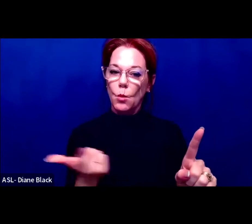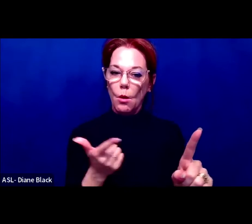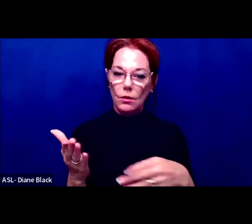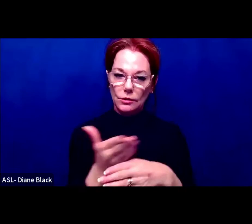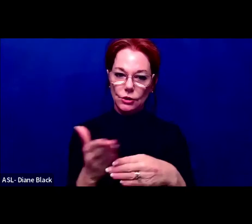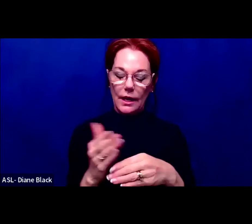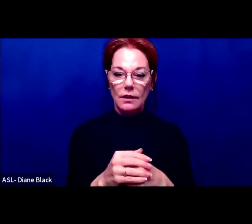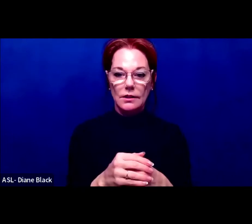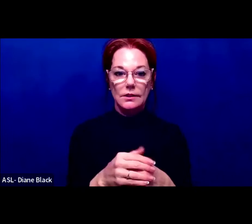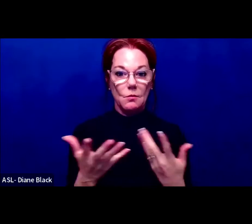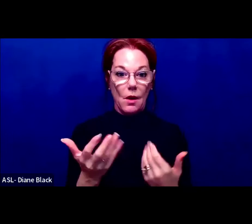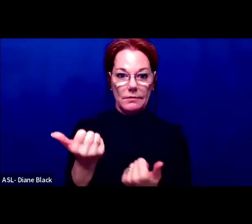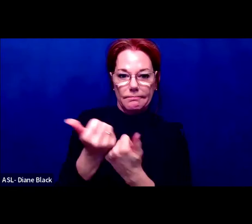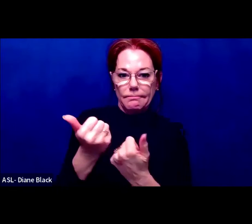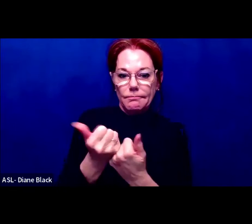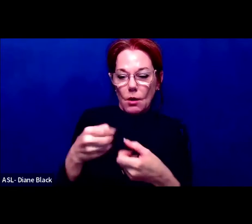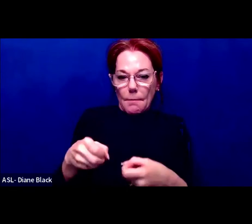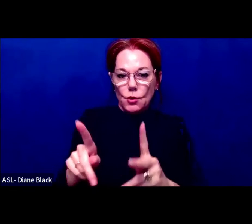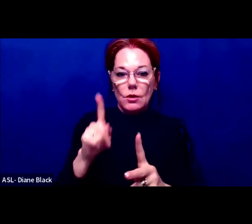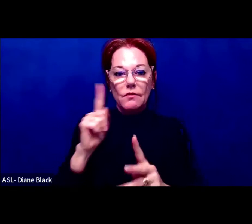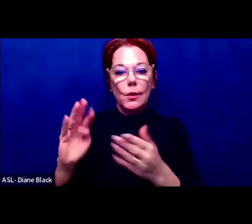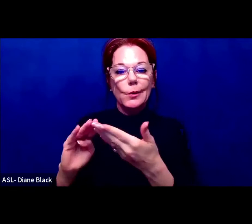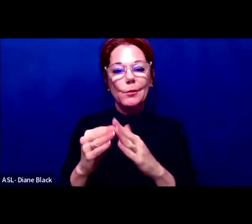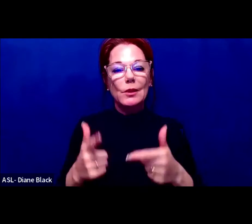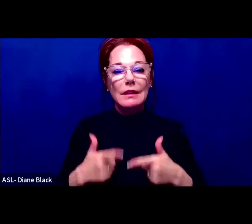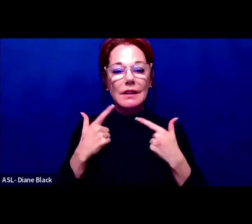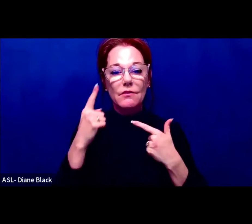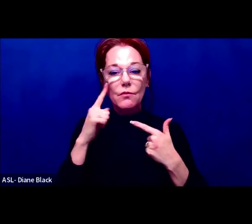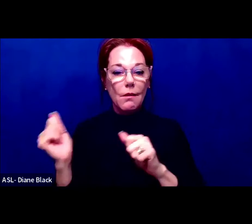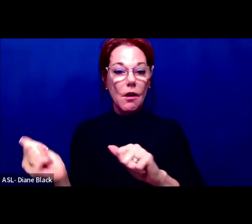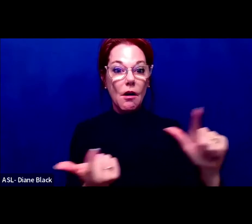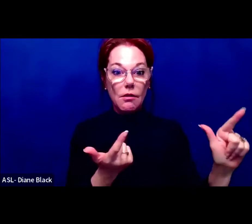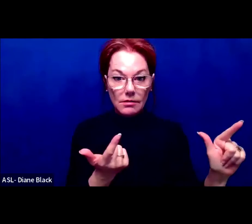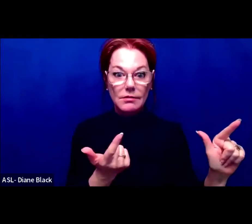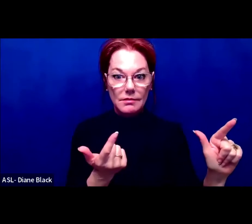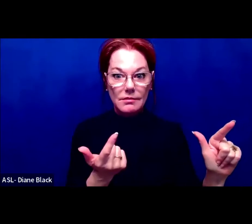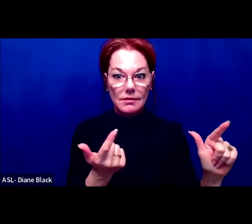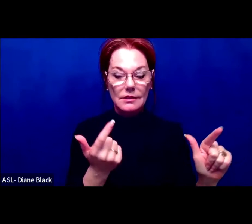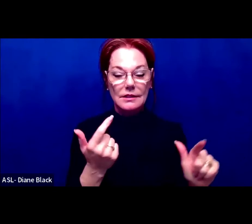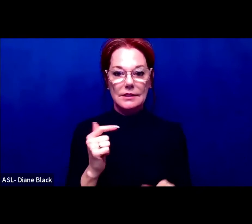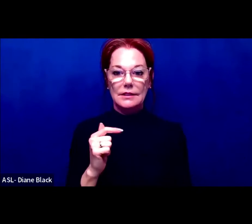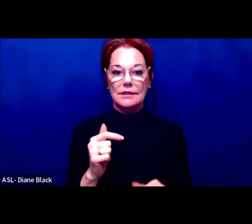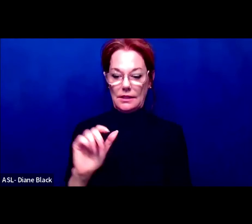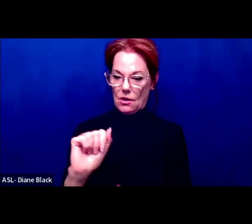opportunities for community living for all, as we say in this community, all means all.